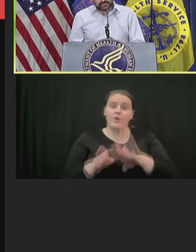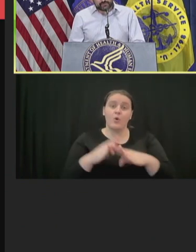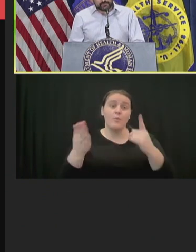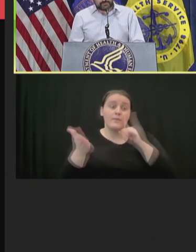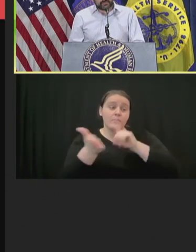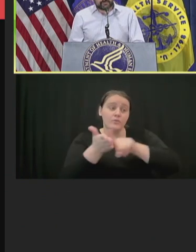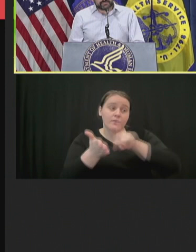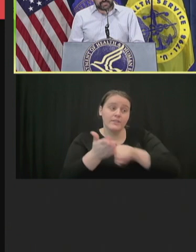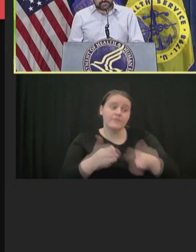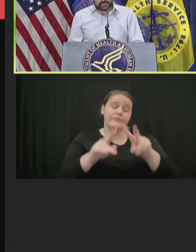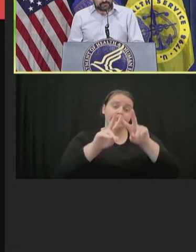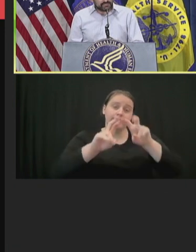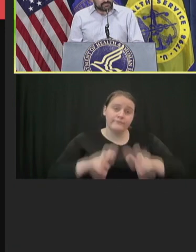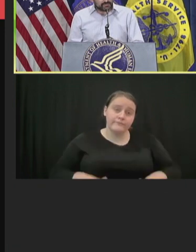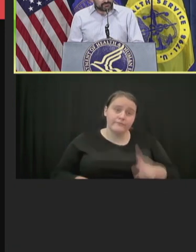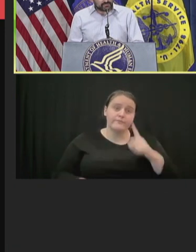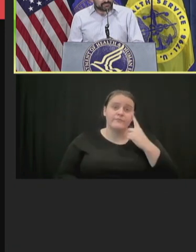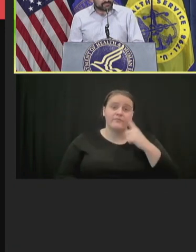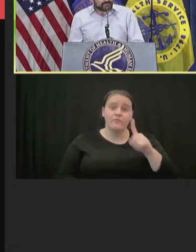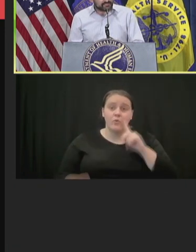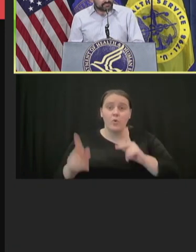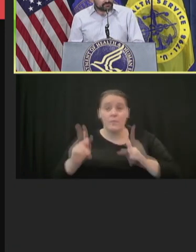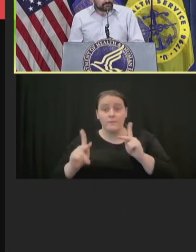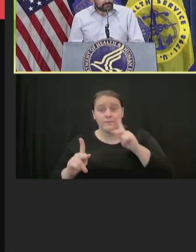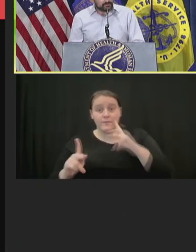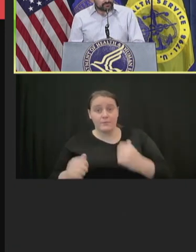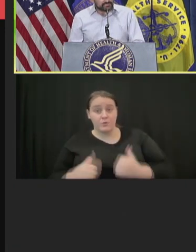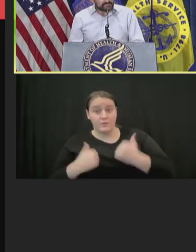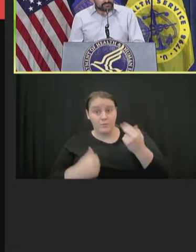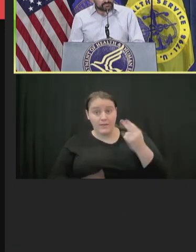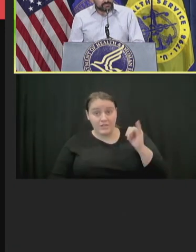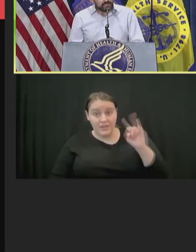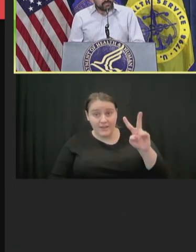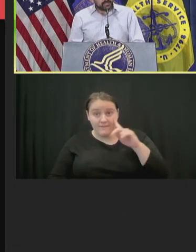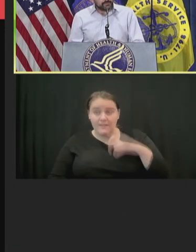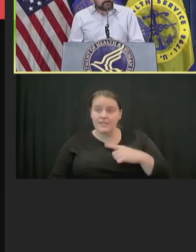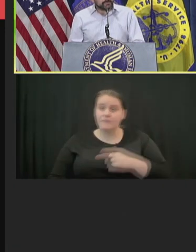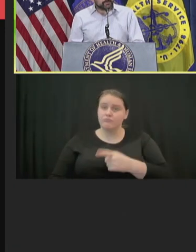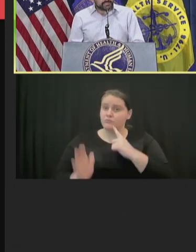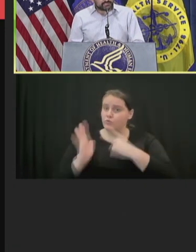in people living with HIV, demonstrating safety and good immunogenicity, allowing people with HIV